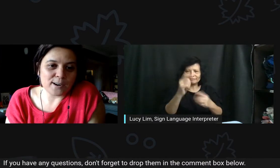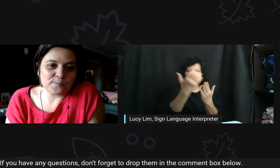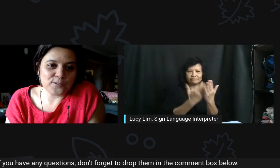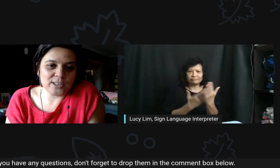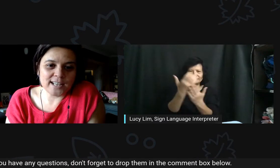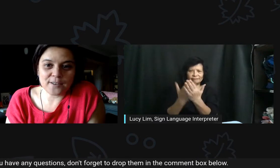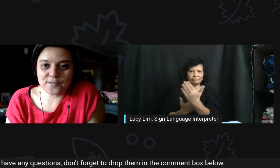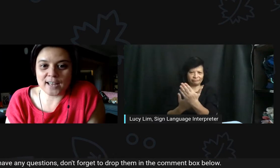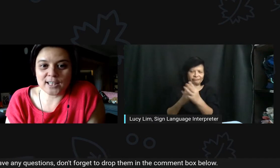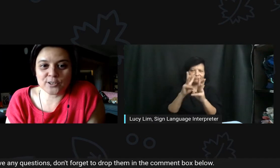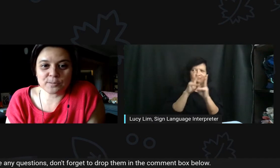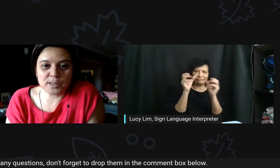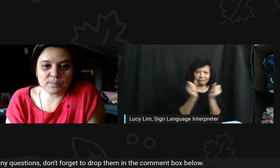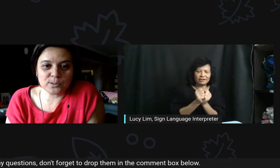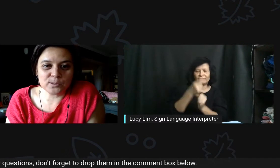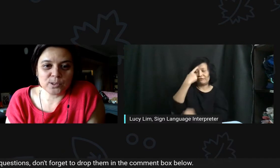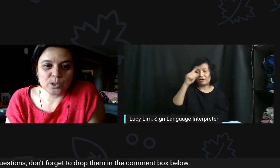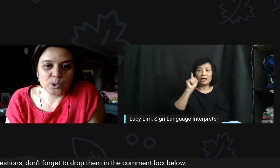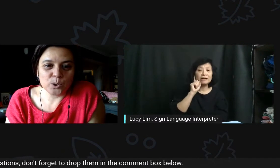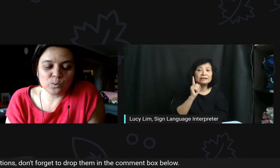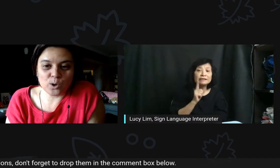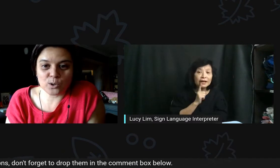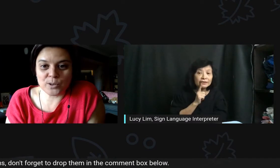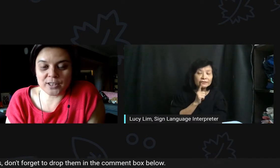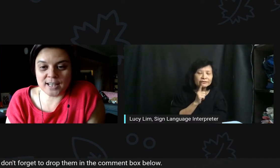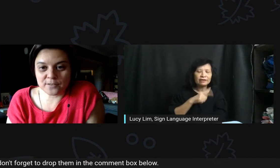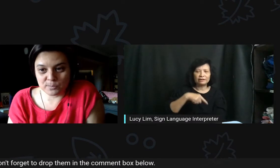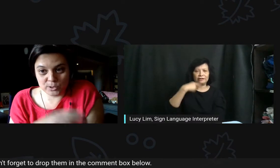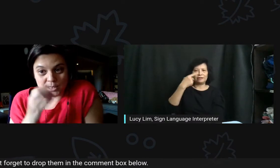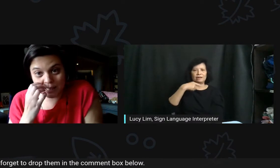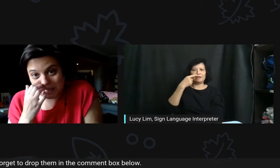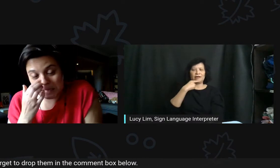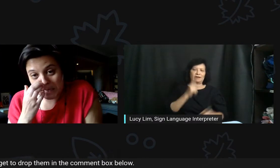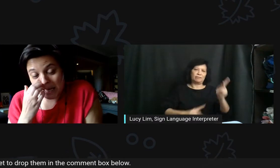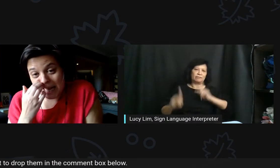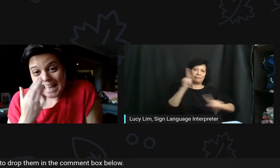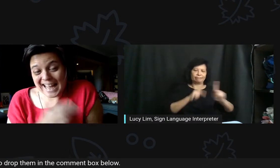for the Deaf and hearing people who work with the Deaf community.